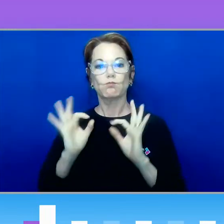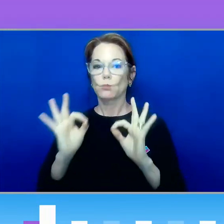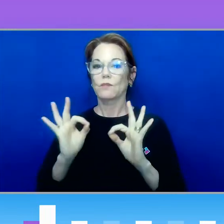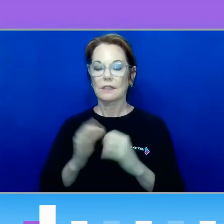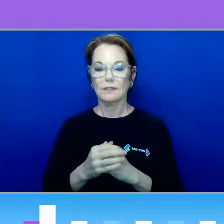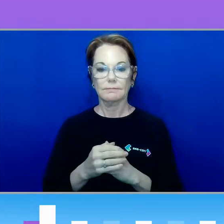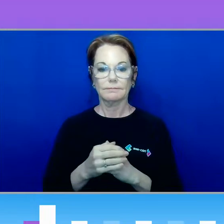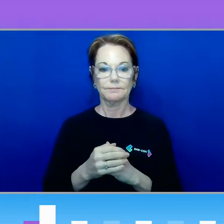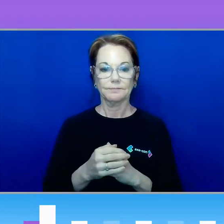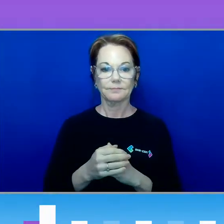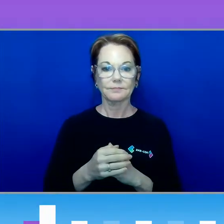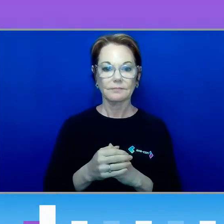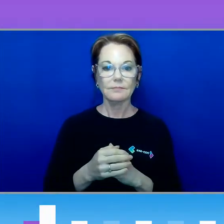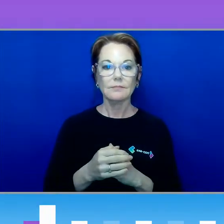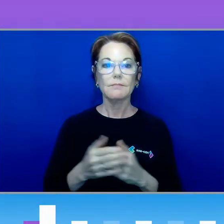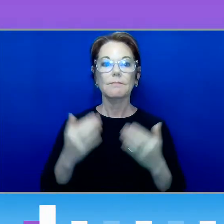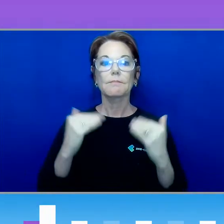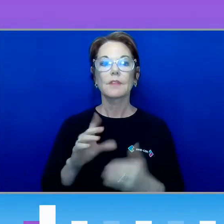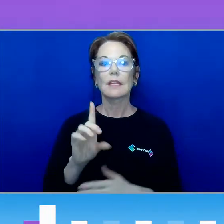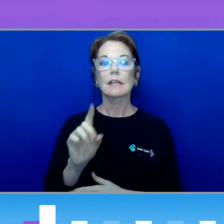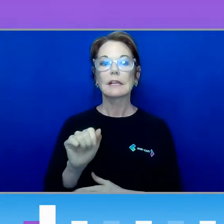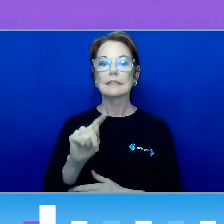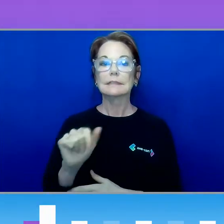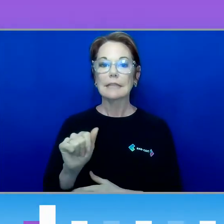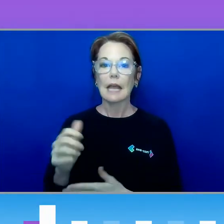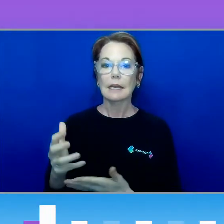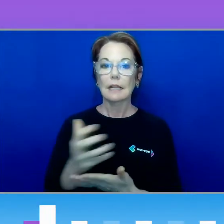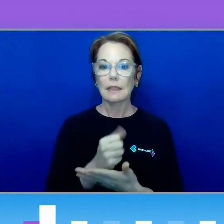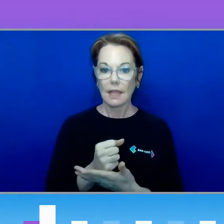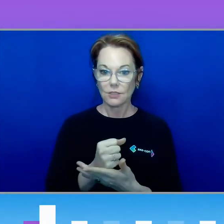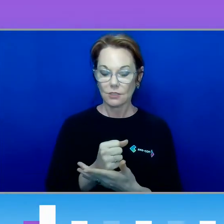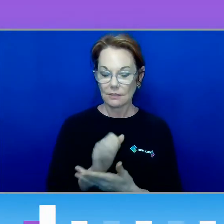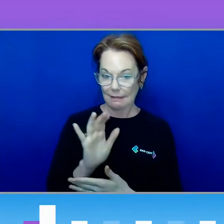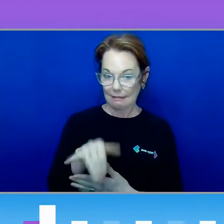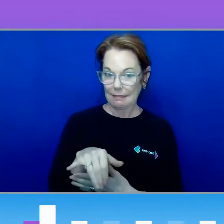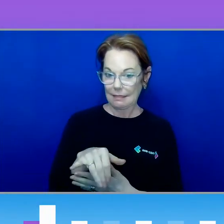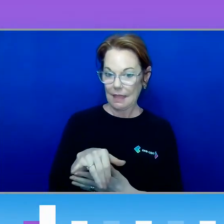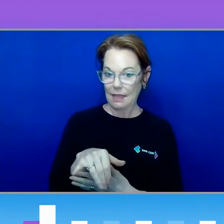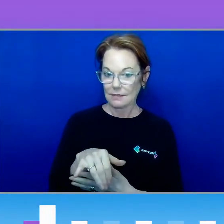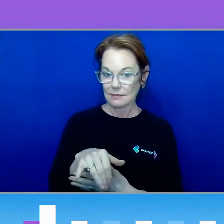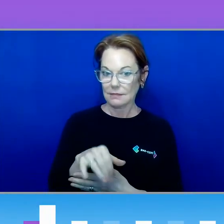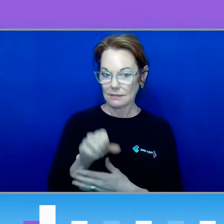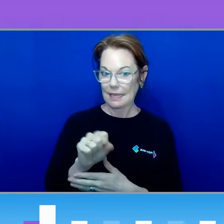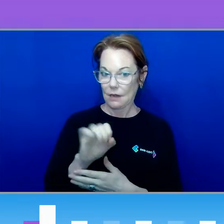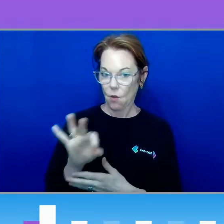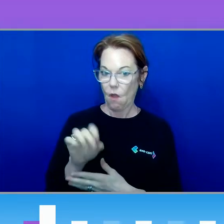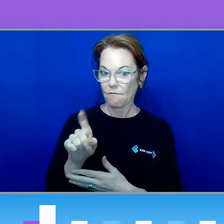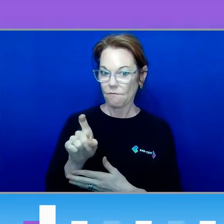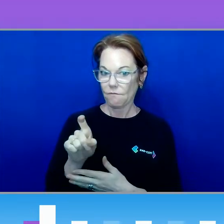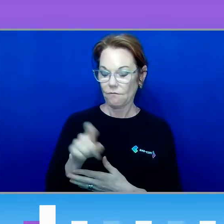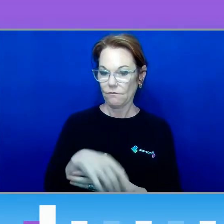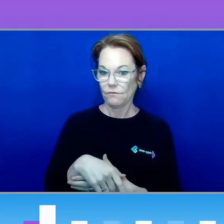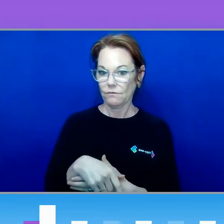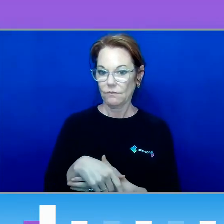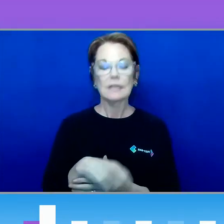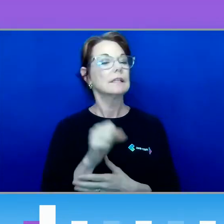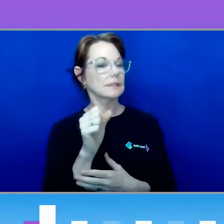problem. Awesome. And then for data collection, I believe that that is a feature that can be that or a piece that can be turned off,